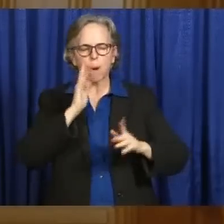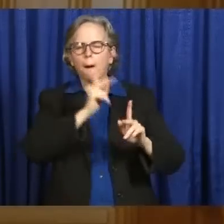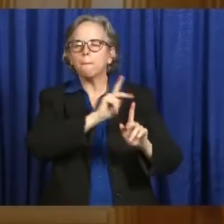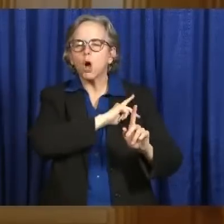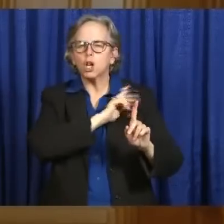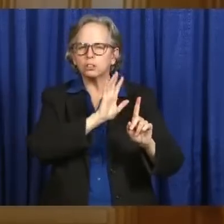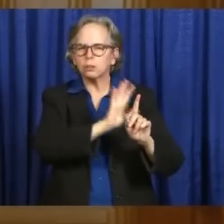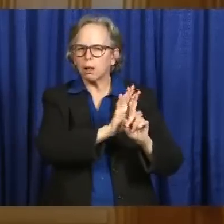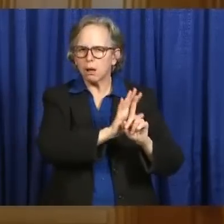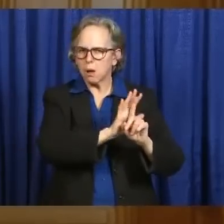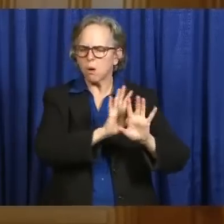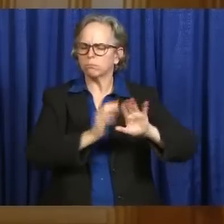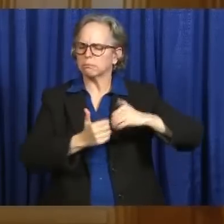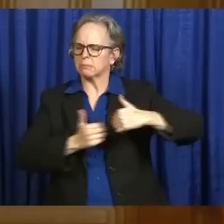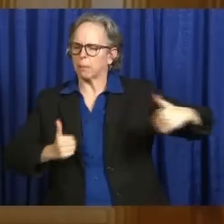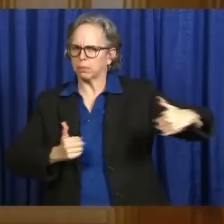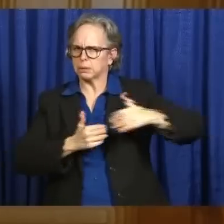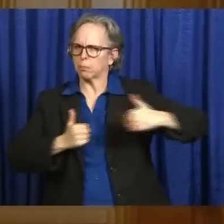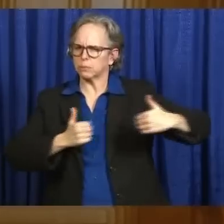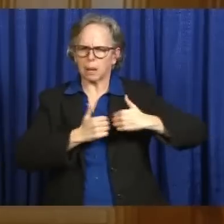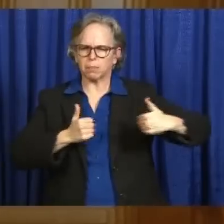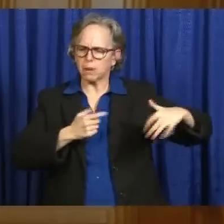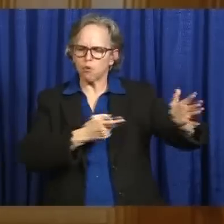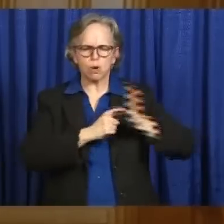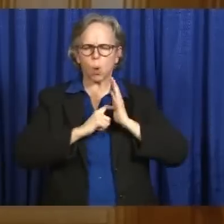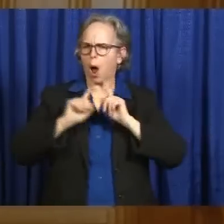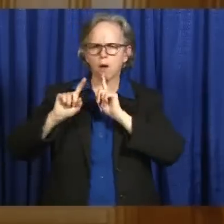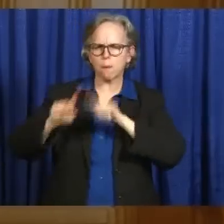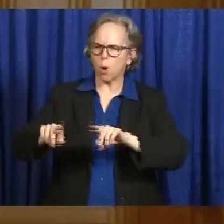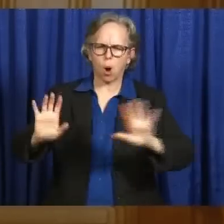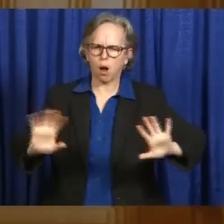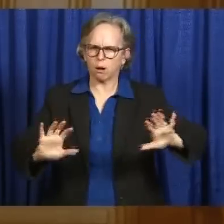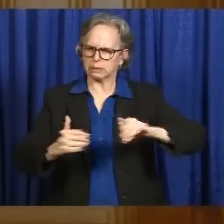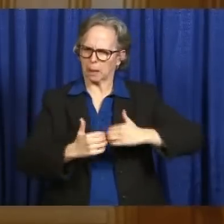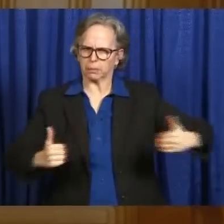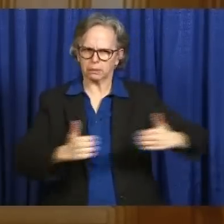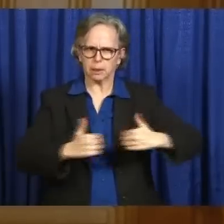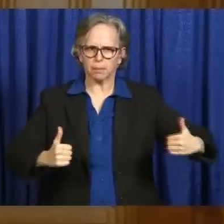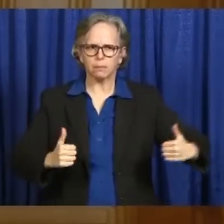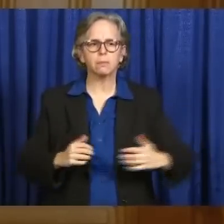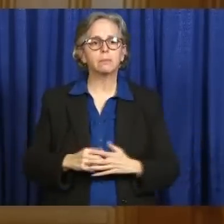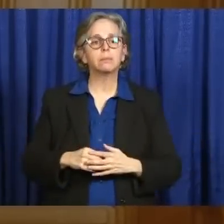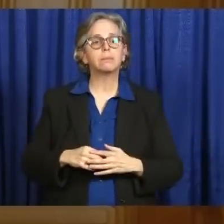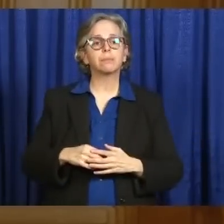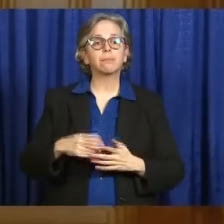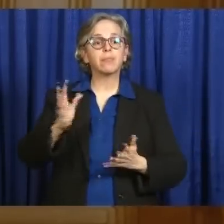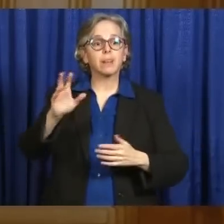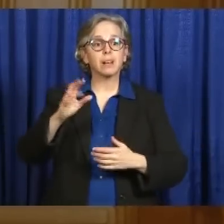EXEMPTIONS ARE VENTILATORS THAT ARE IN INDIVIDUAL POSSESSION